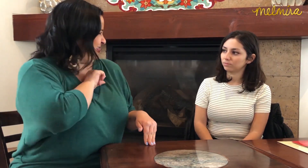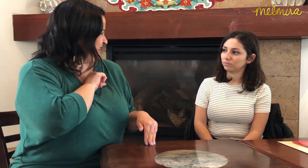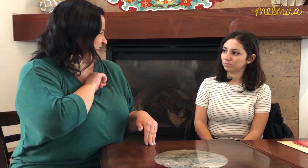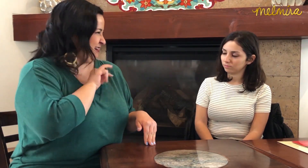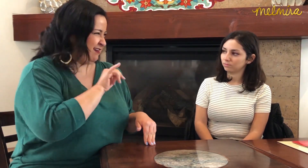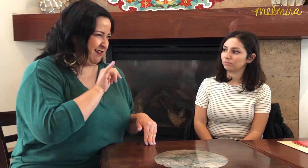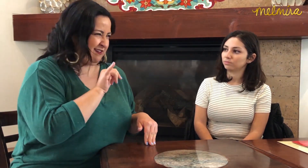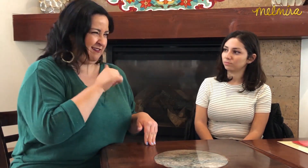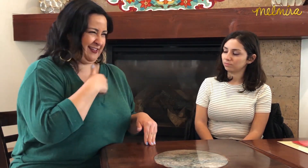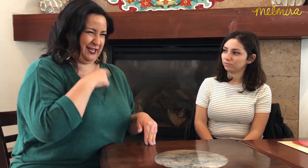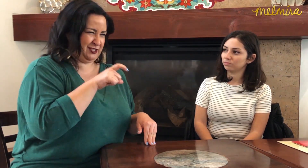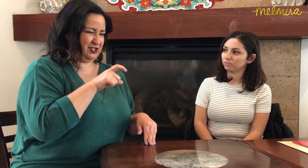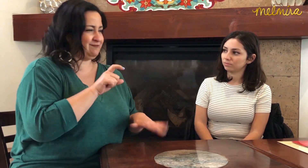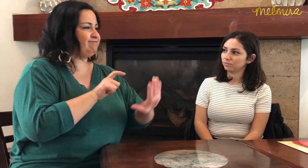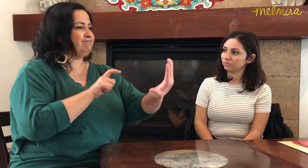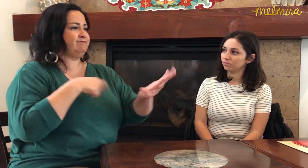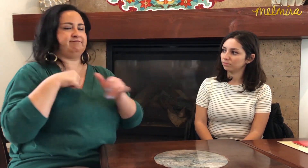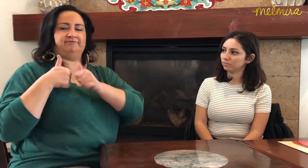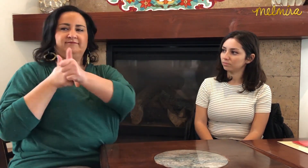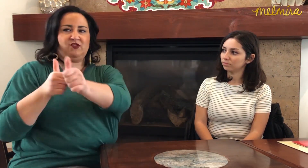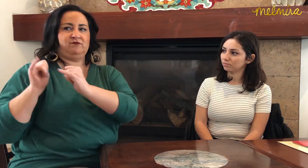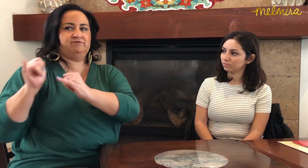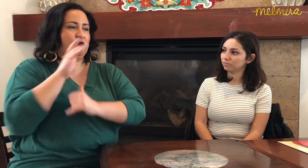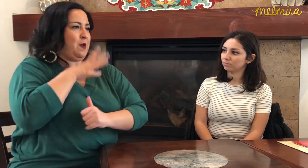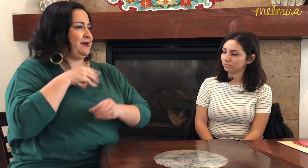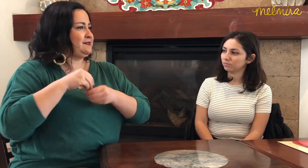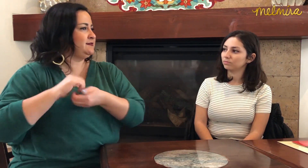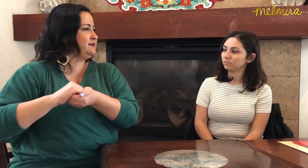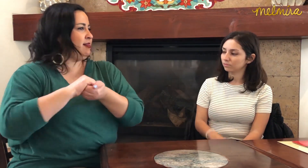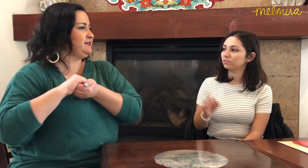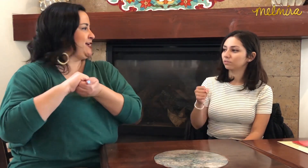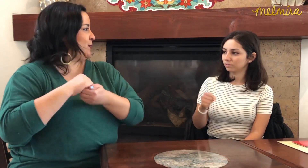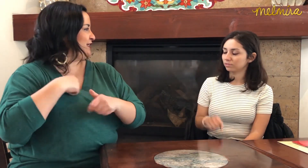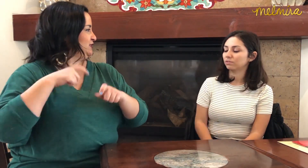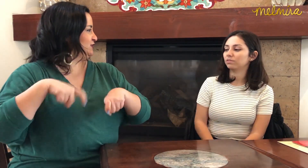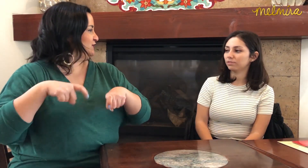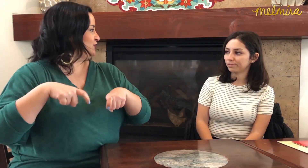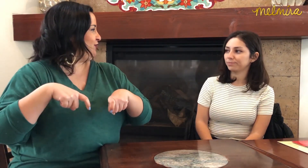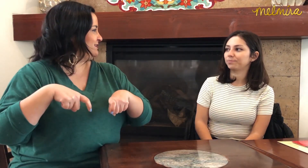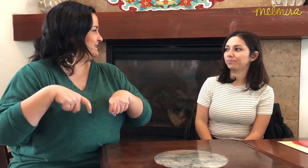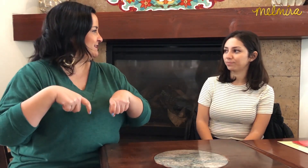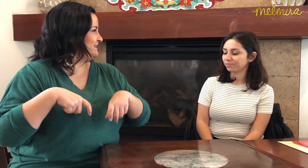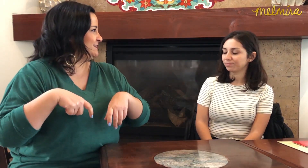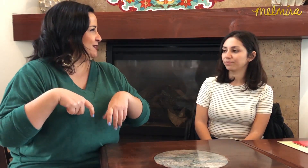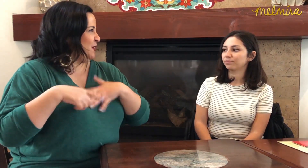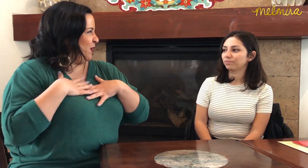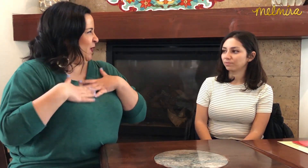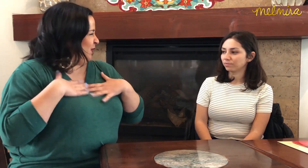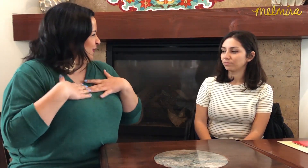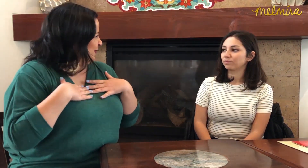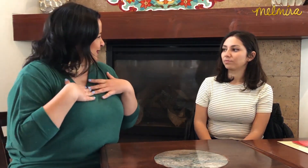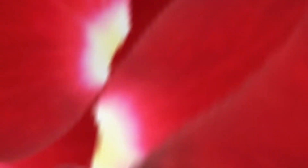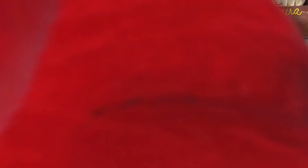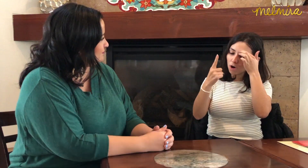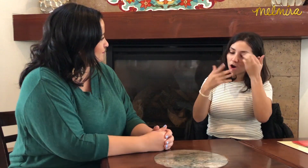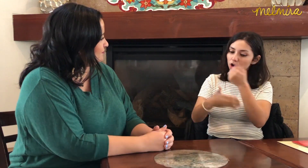I did feel guilty that I said no to them so my friends and I collaborated with those women as we should have. It felt whoa.